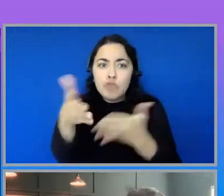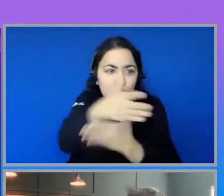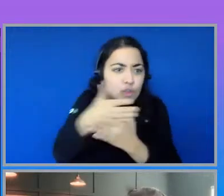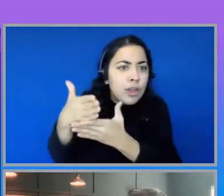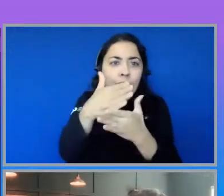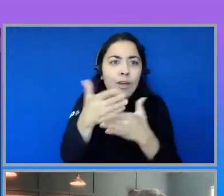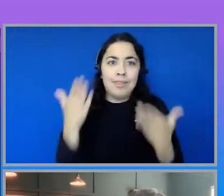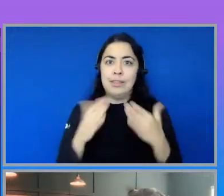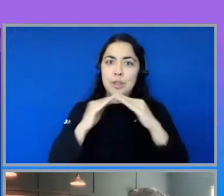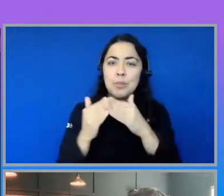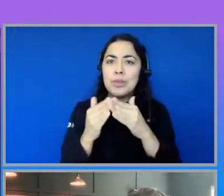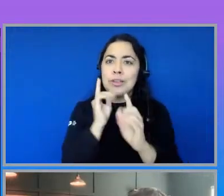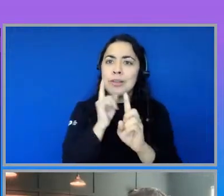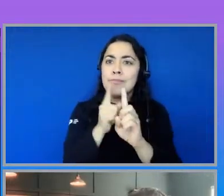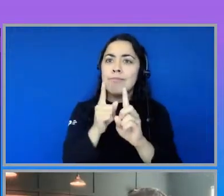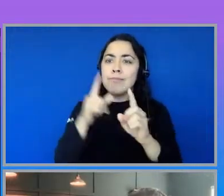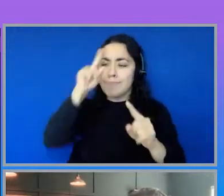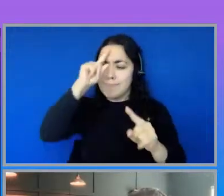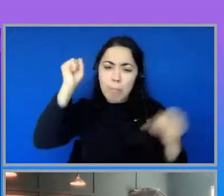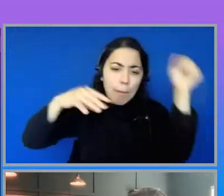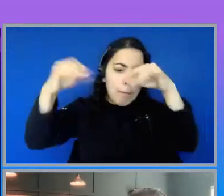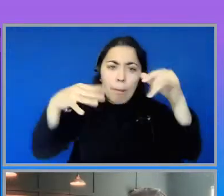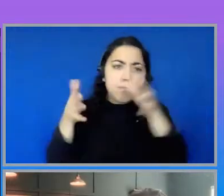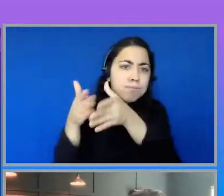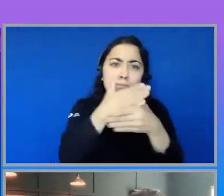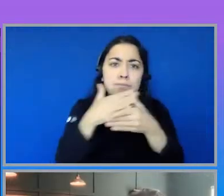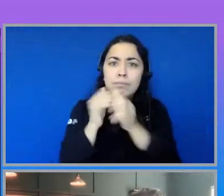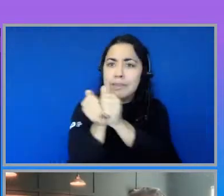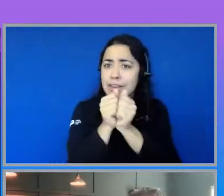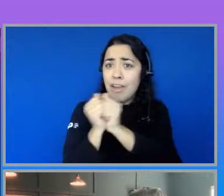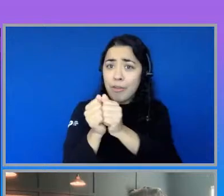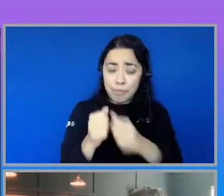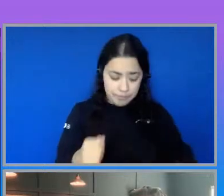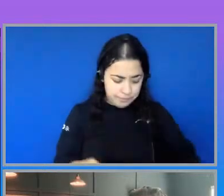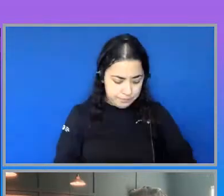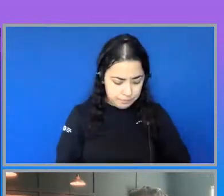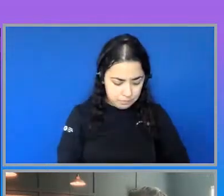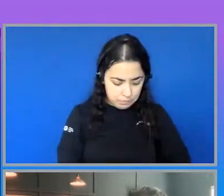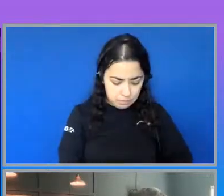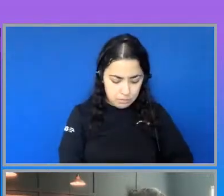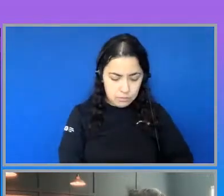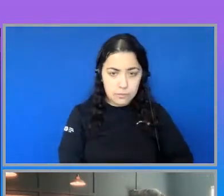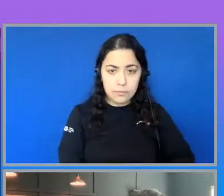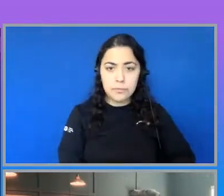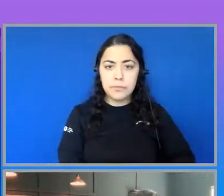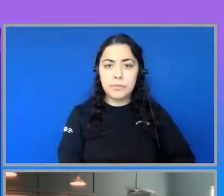about a community sharing all of our knowledge together. So our